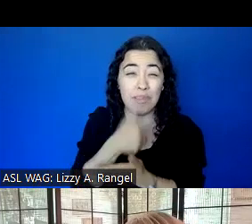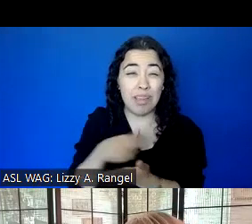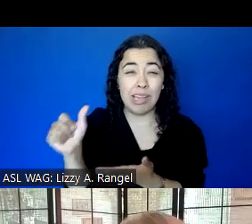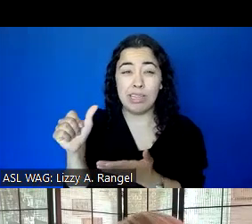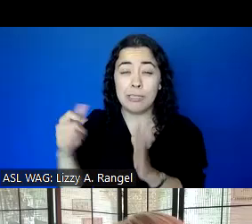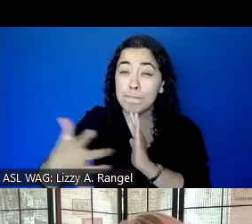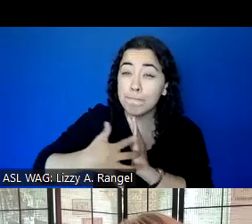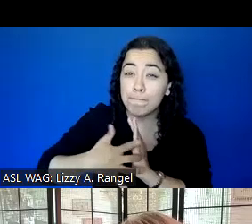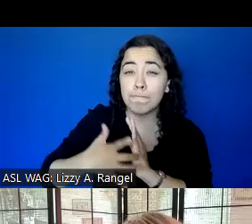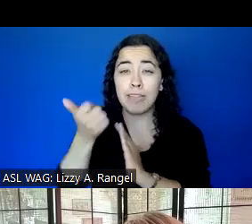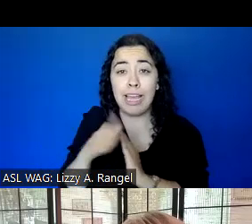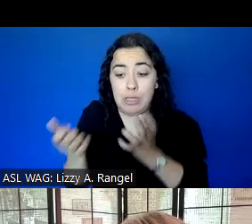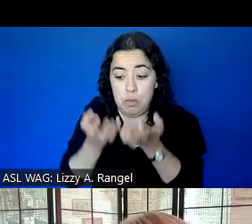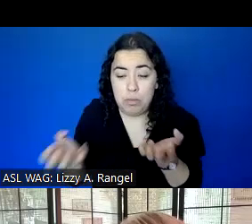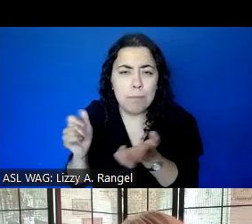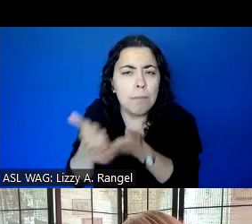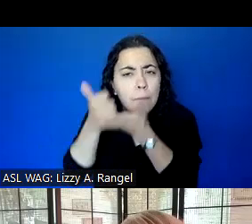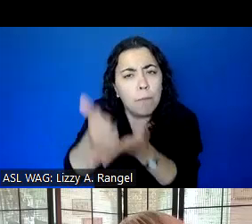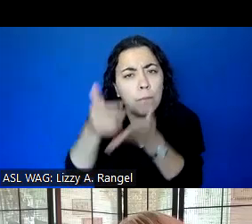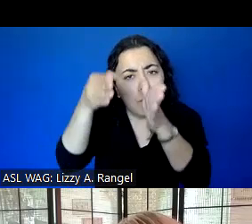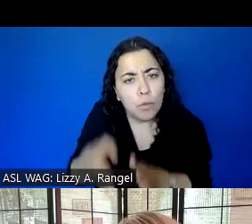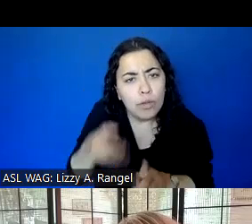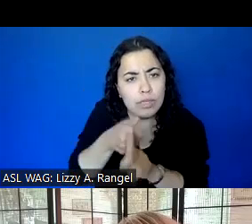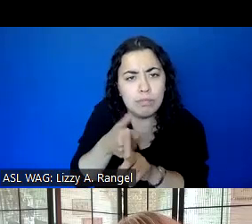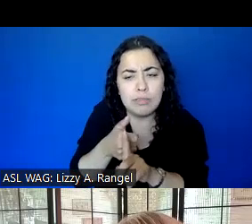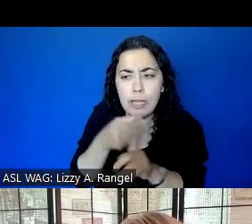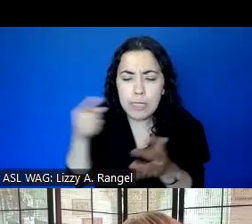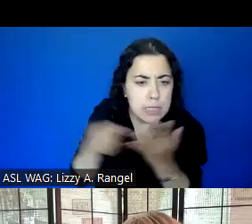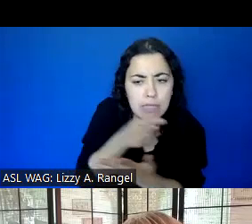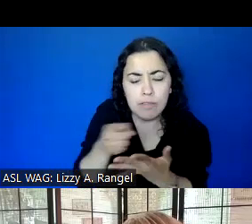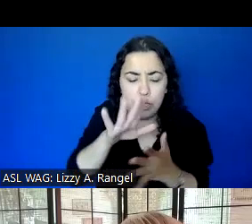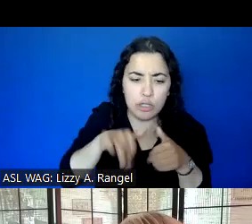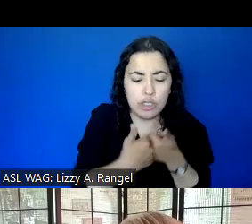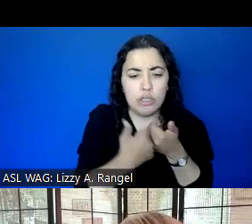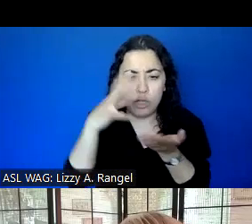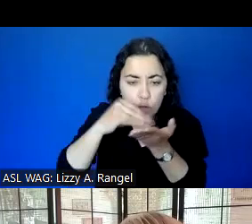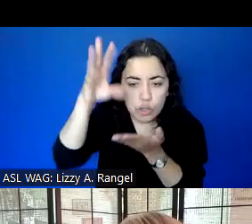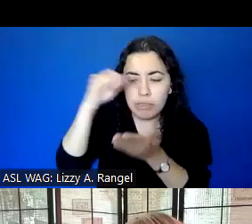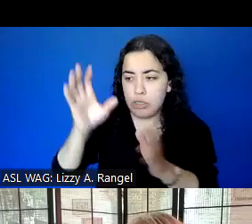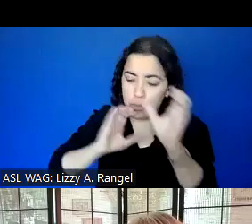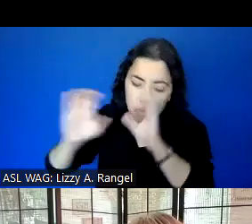every person is unique, and every person has basic human rights. And inclusion is very important.